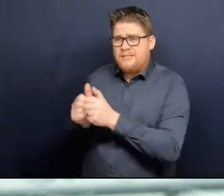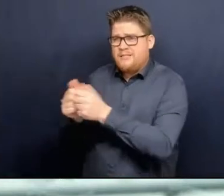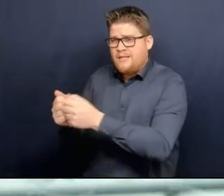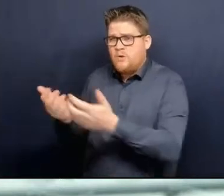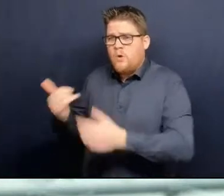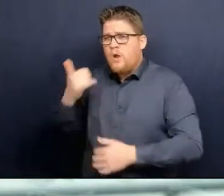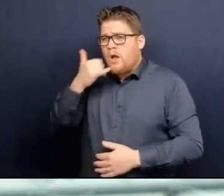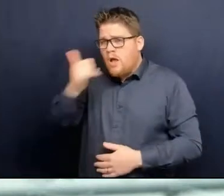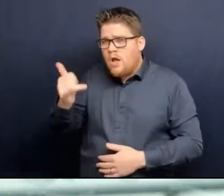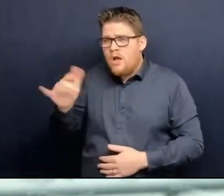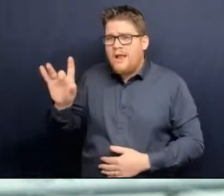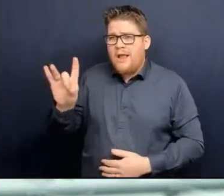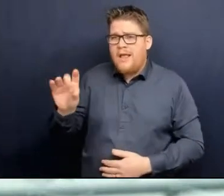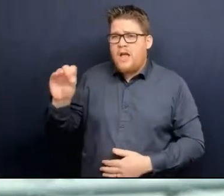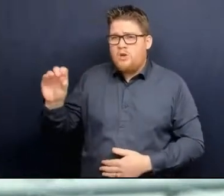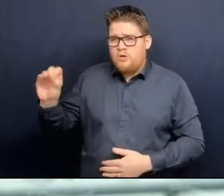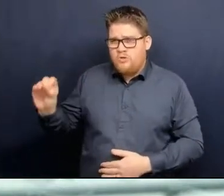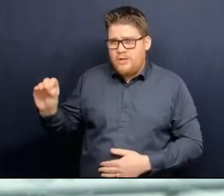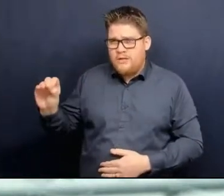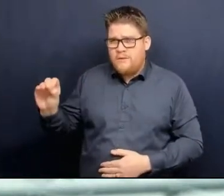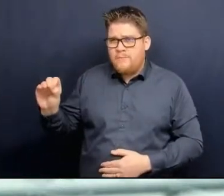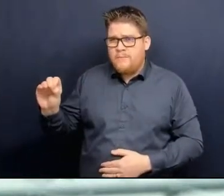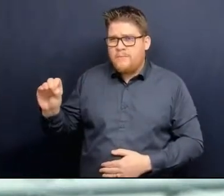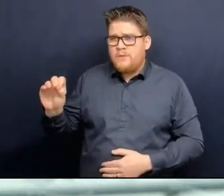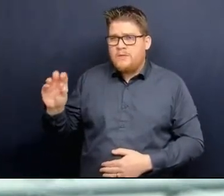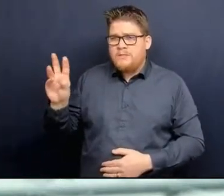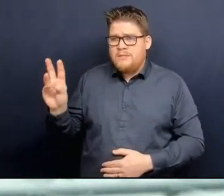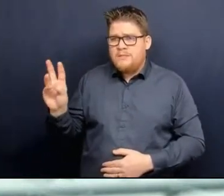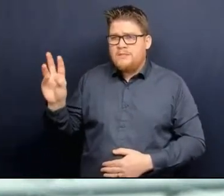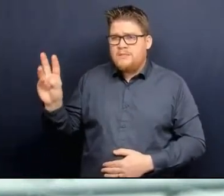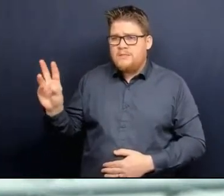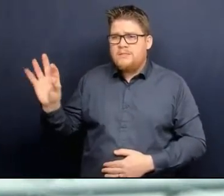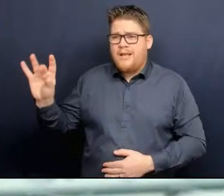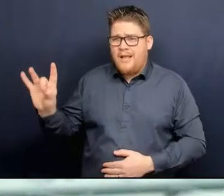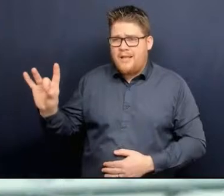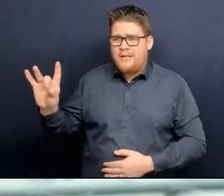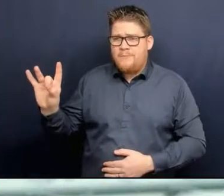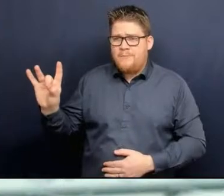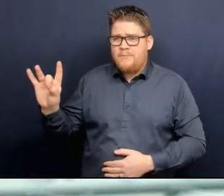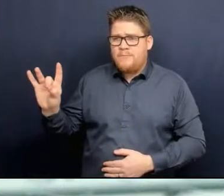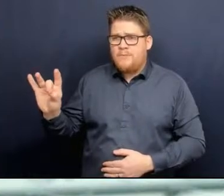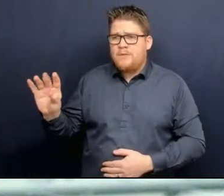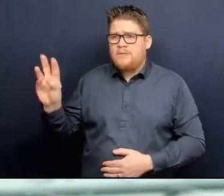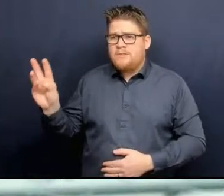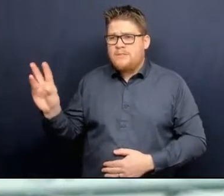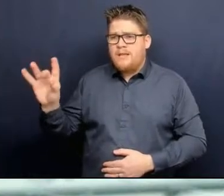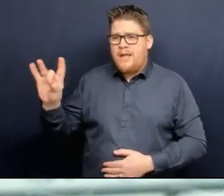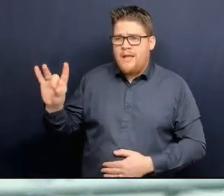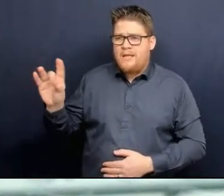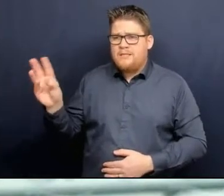And talk to somebody. These are times when we need to connect